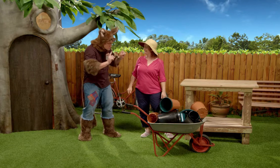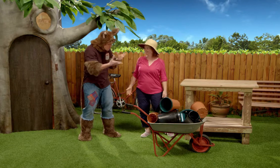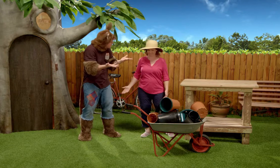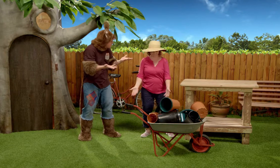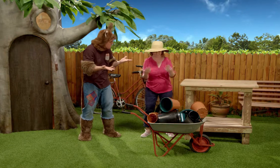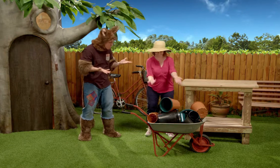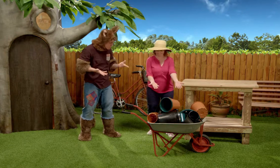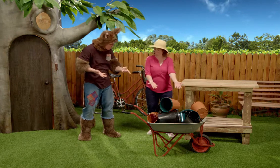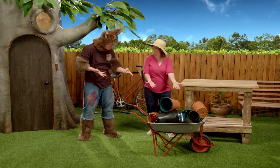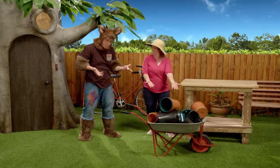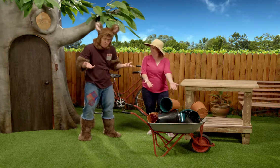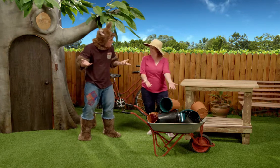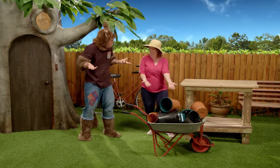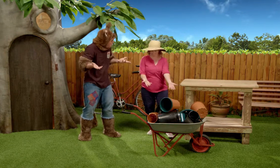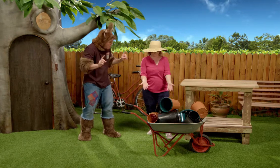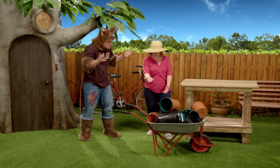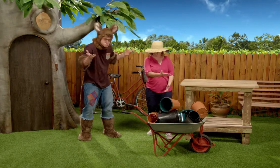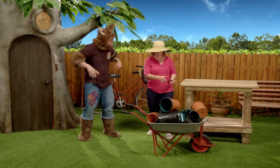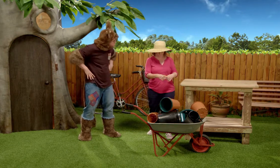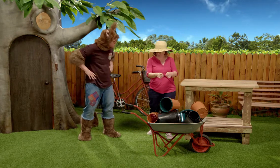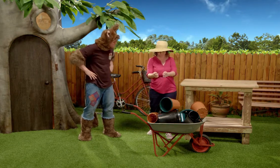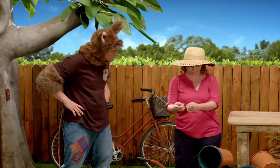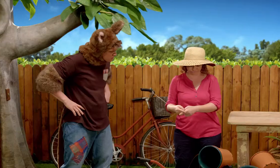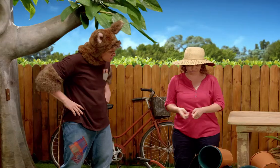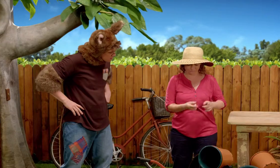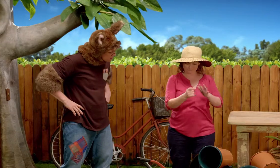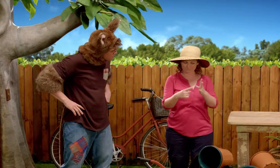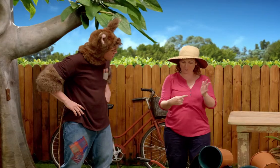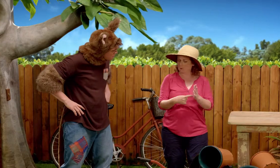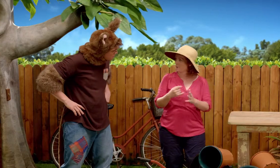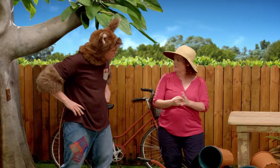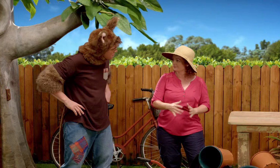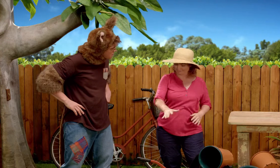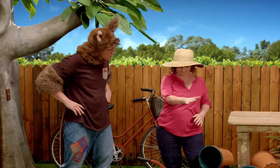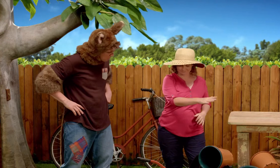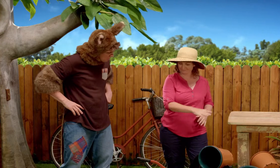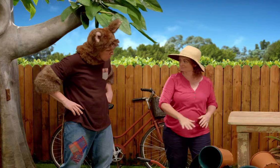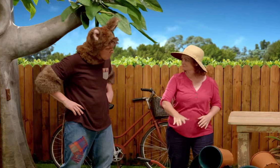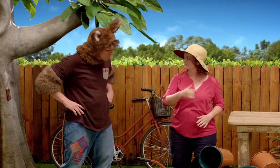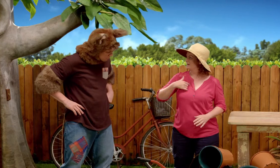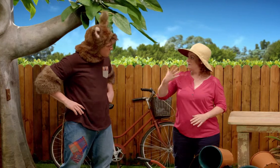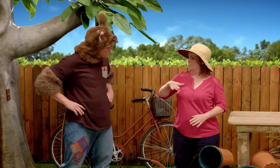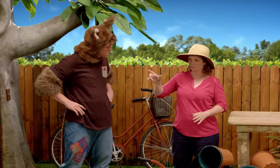What is it? Well, as you can see I've got all these different pots in my wheelbarrow.